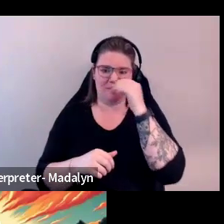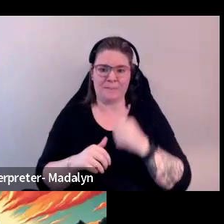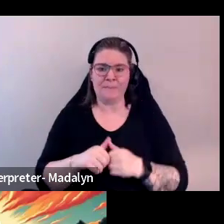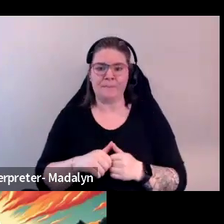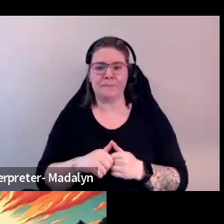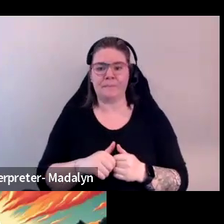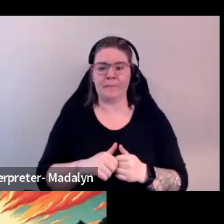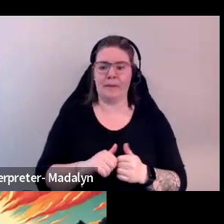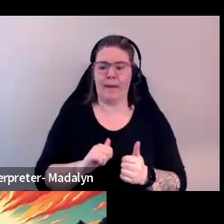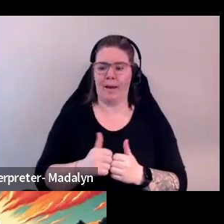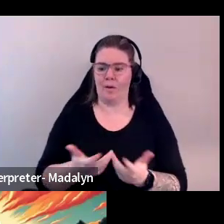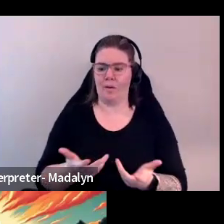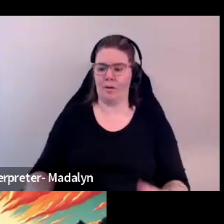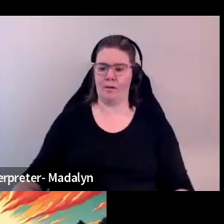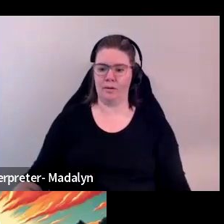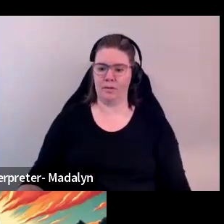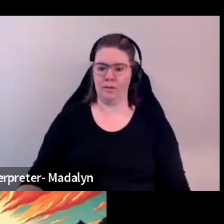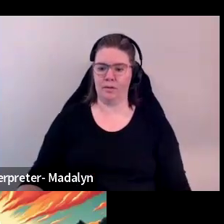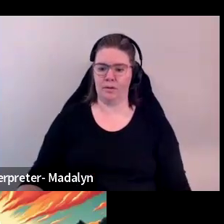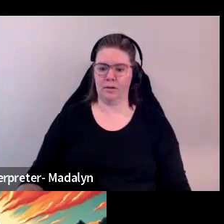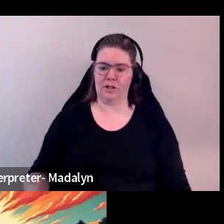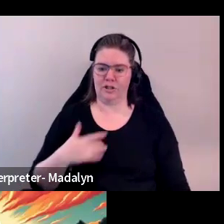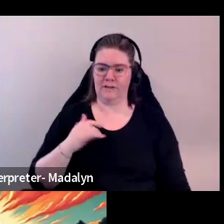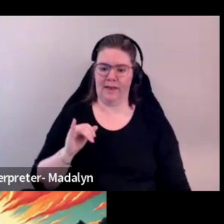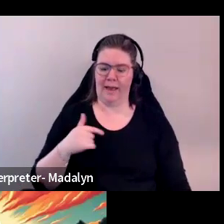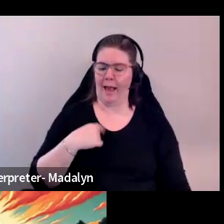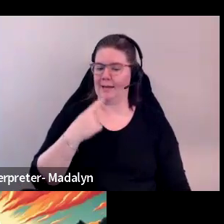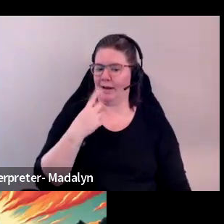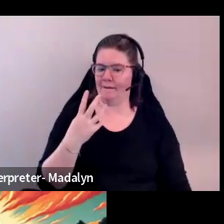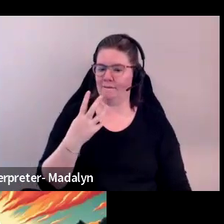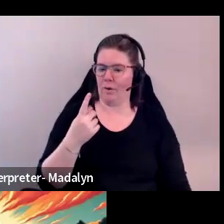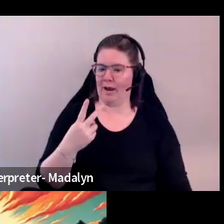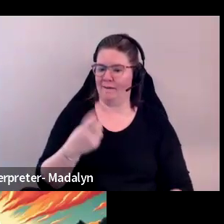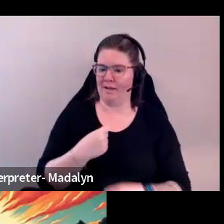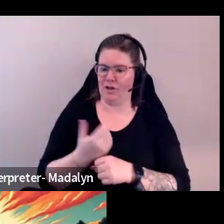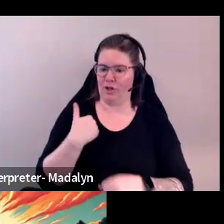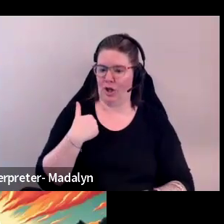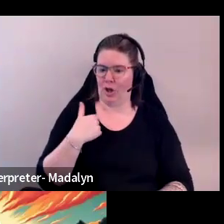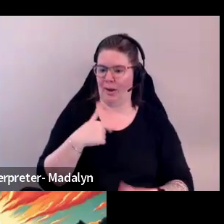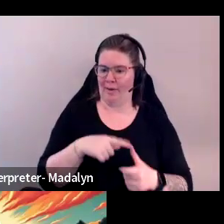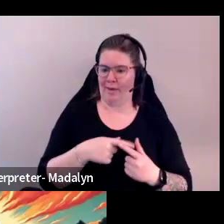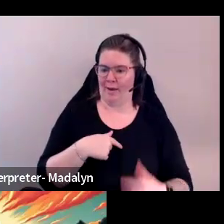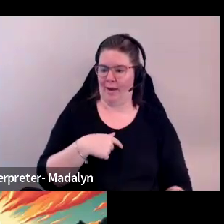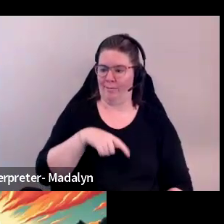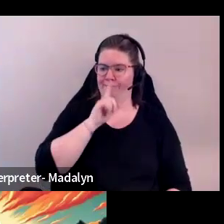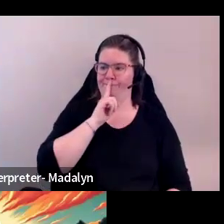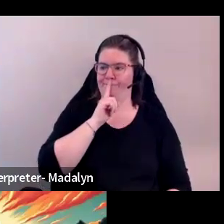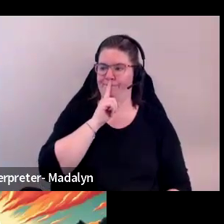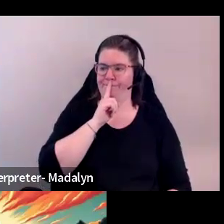Brooke Wilson (she/her): I just feel like I. I said this about 4 and a half years ago kind of stopped saying it for a couple of years, but